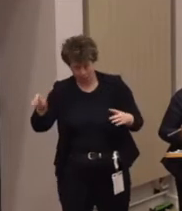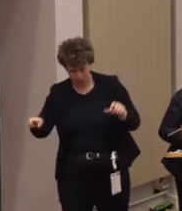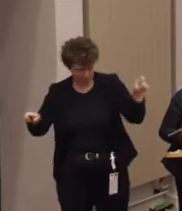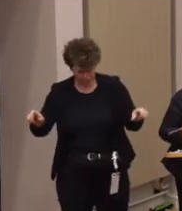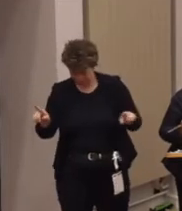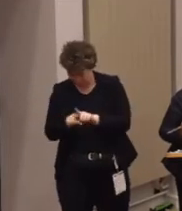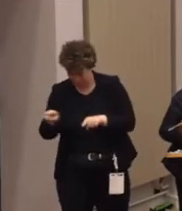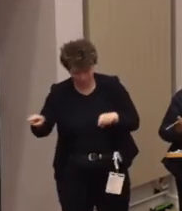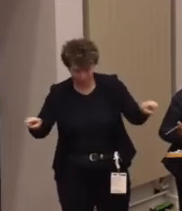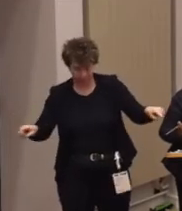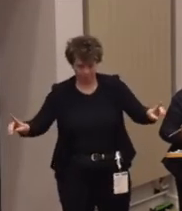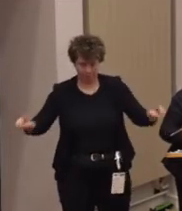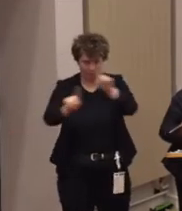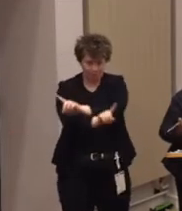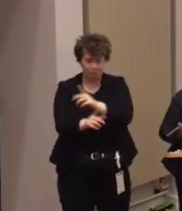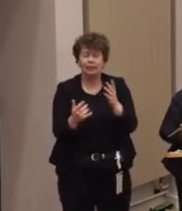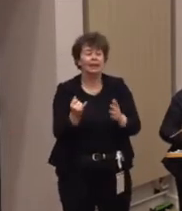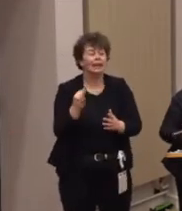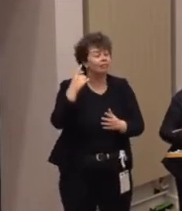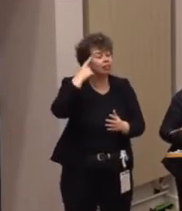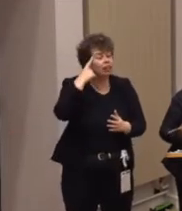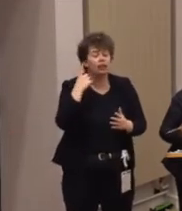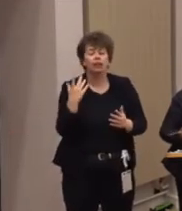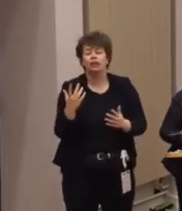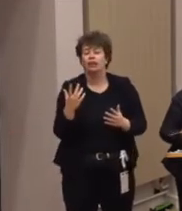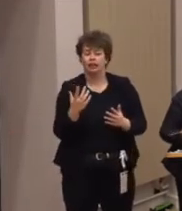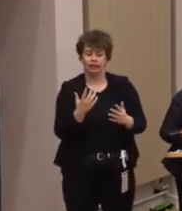are not discussed within a heterogeneous or multi group.